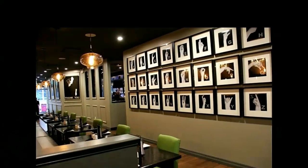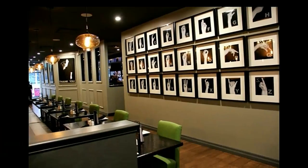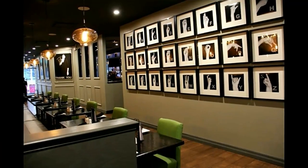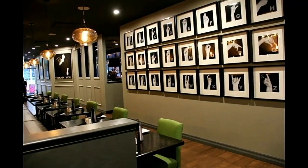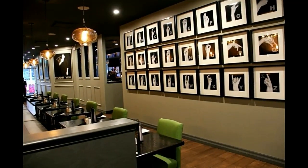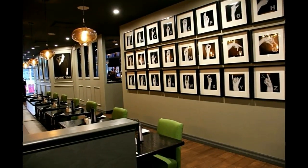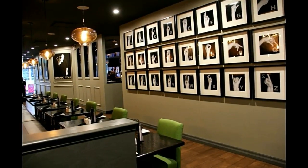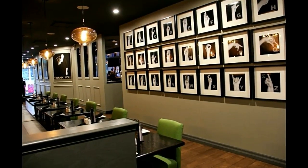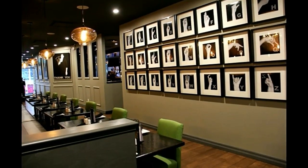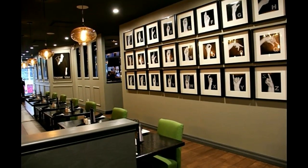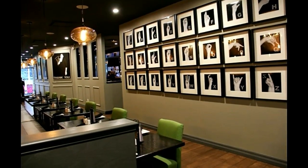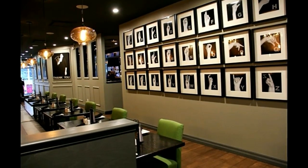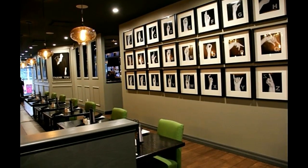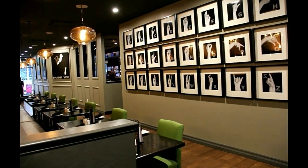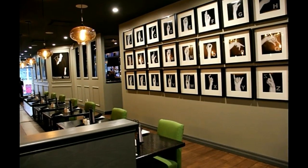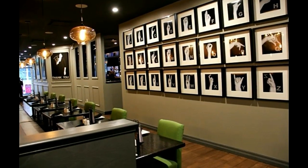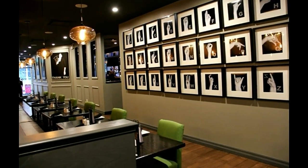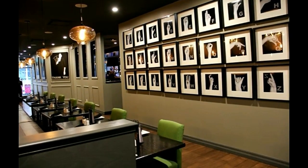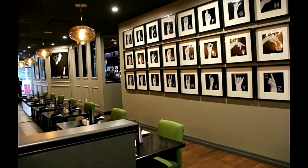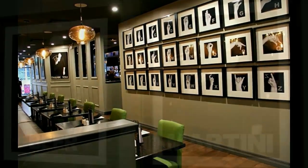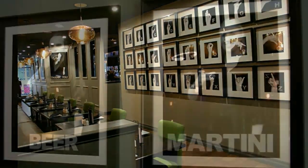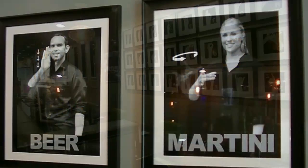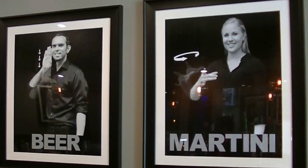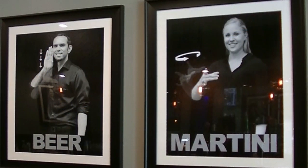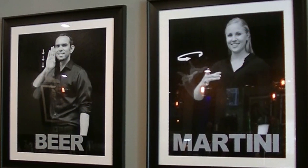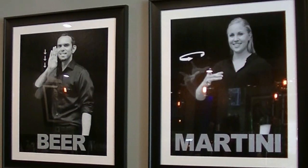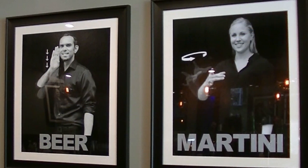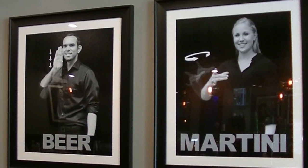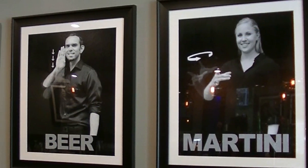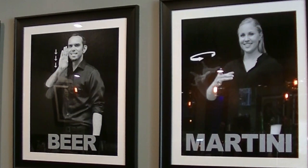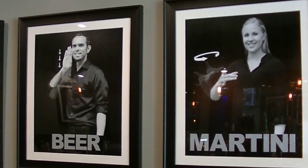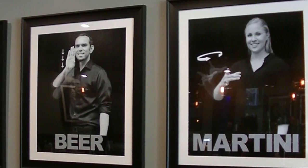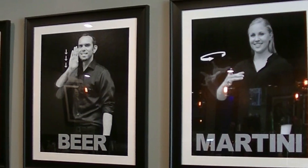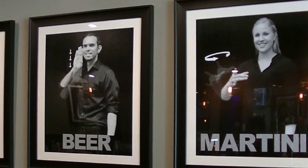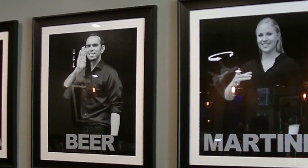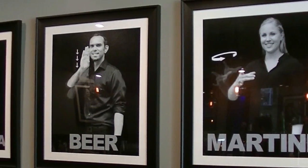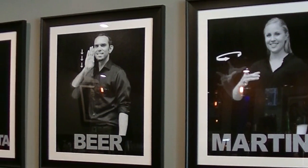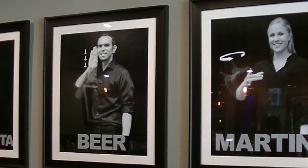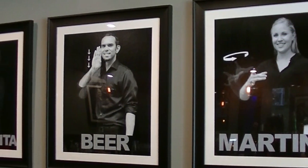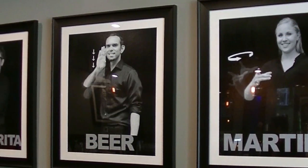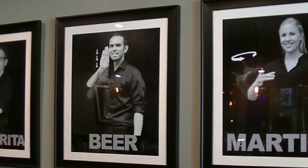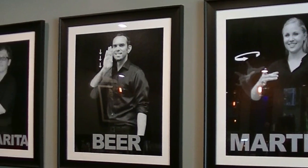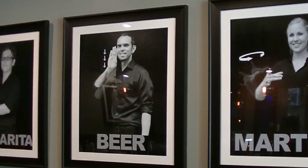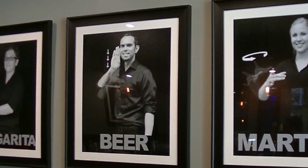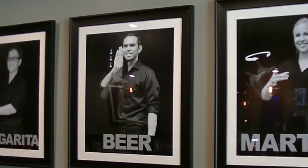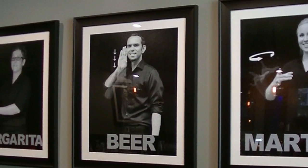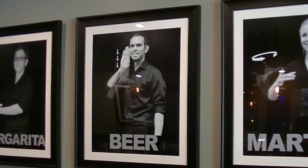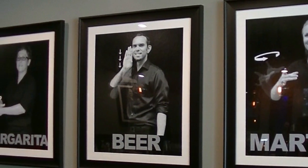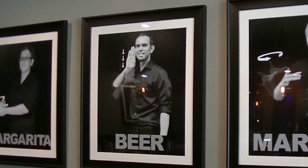His unique concept stayed in his mind, even when he left the restaurant industry to pursue his MBA in business.